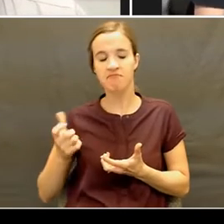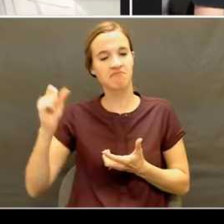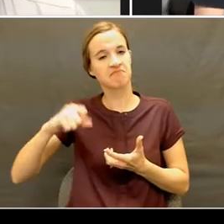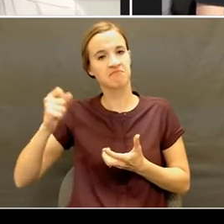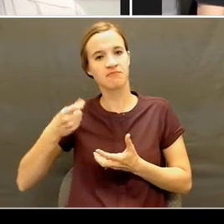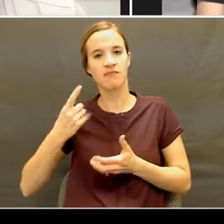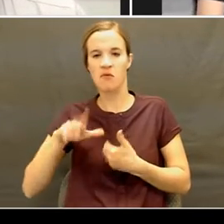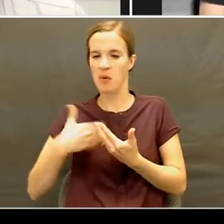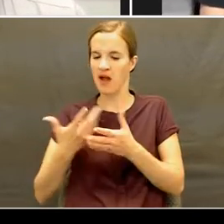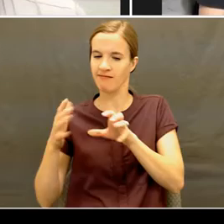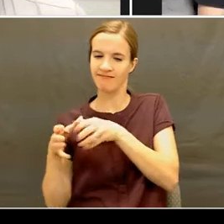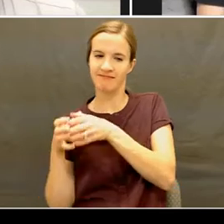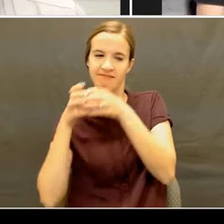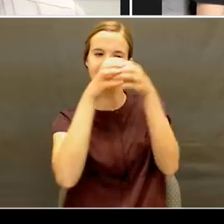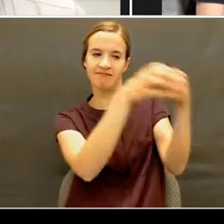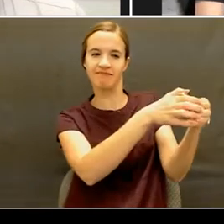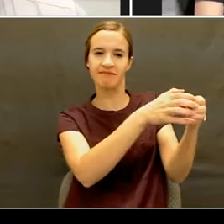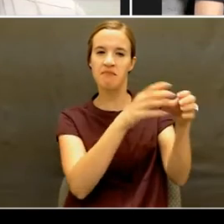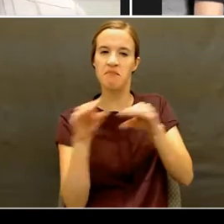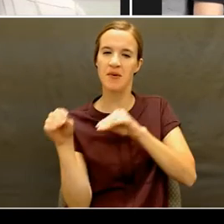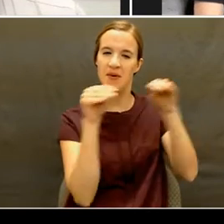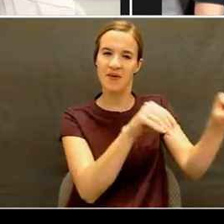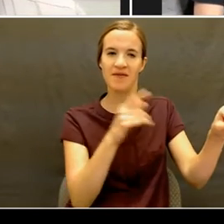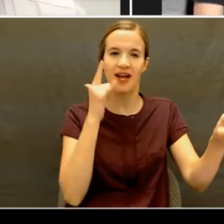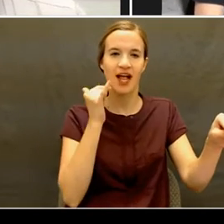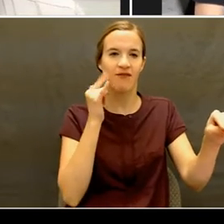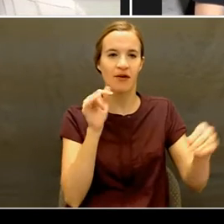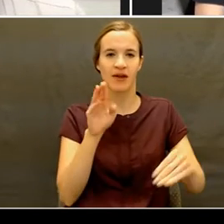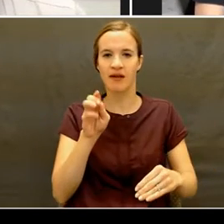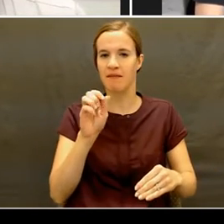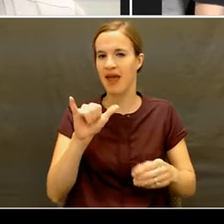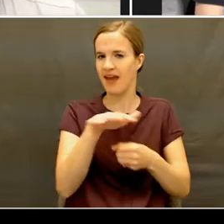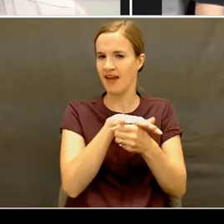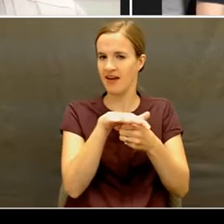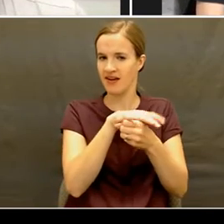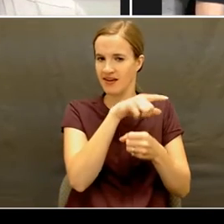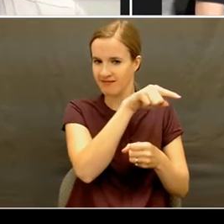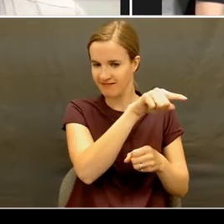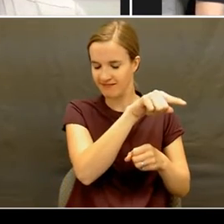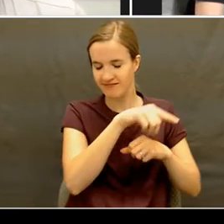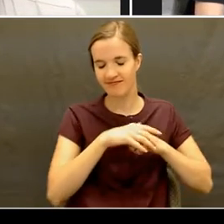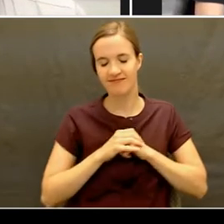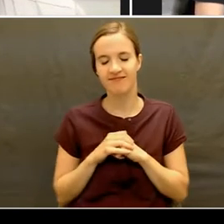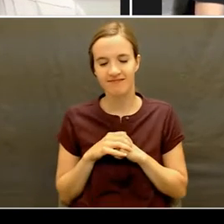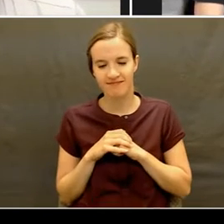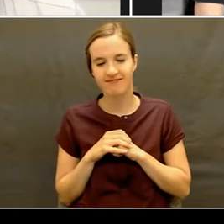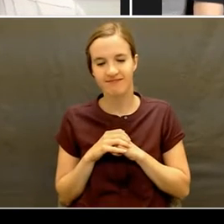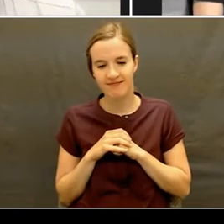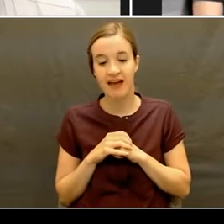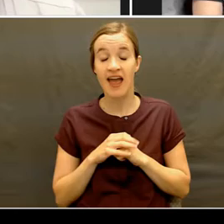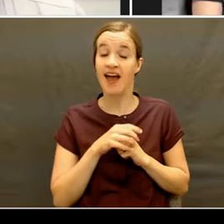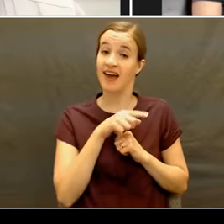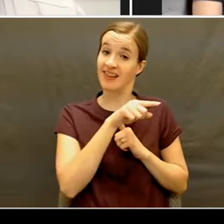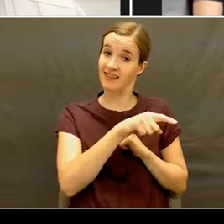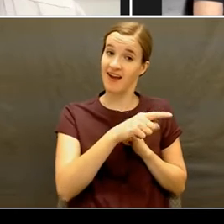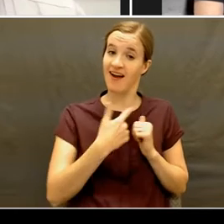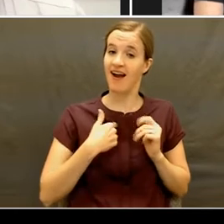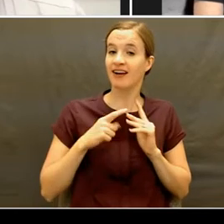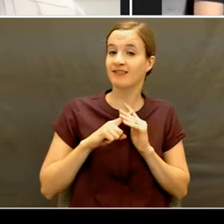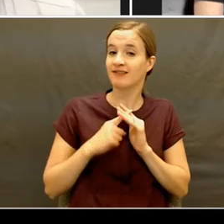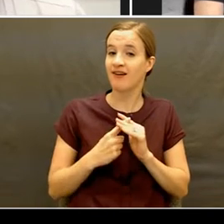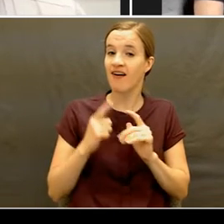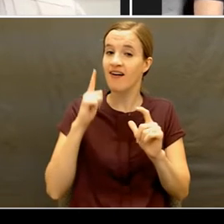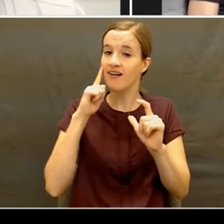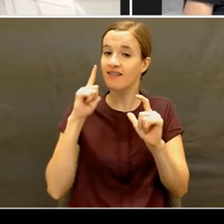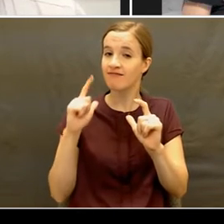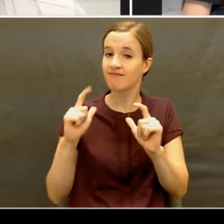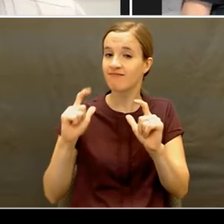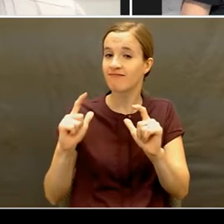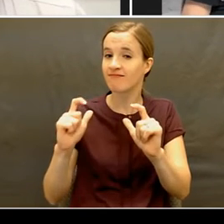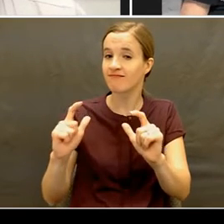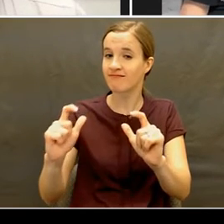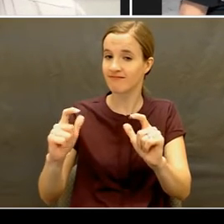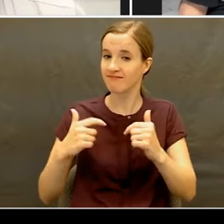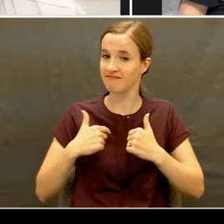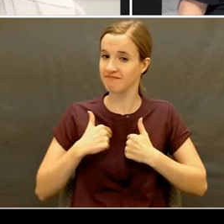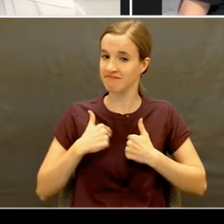Area together. And that's where I also picked up my, my photography. But that was also connected